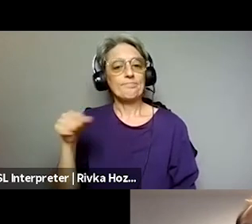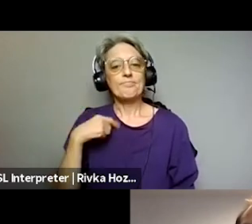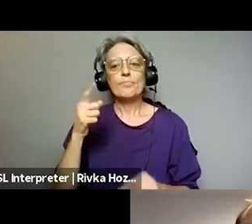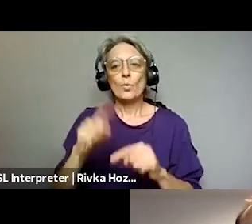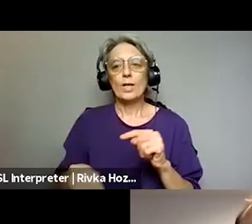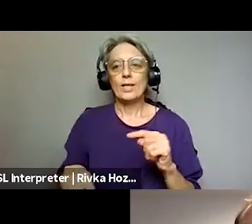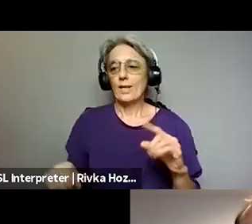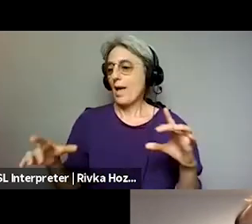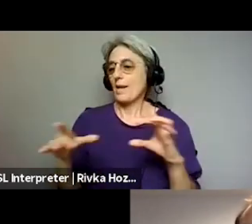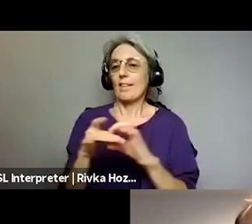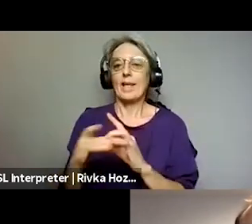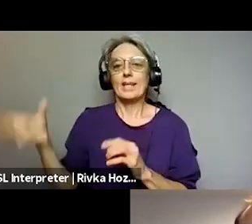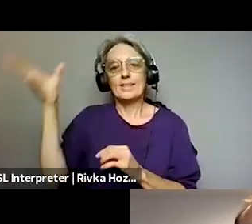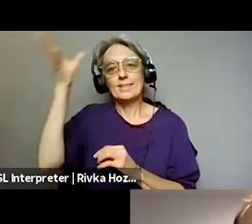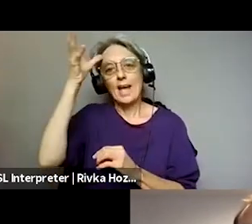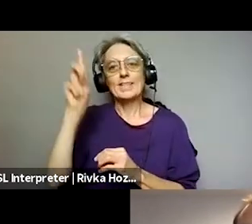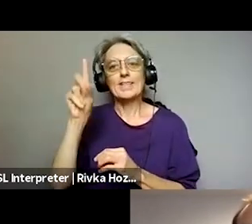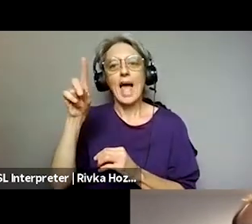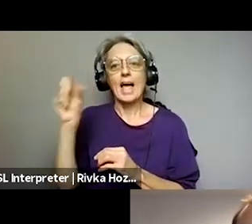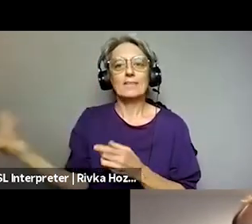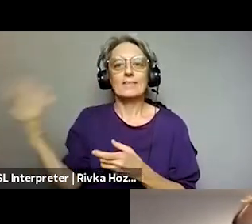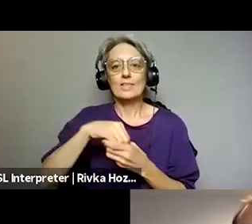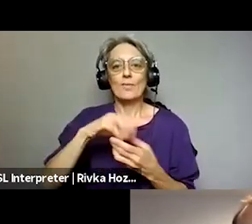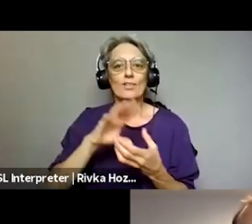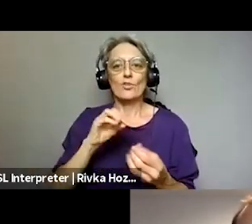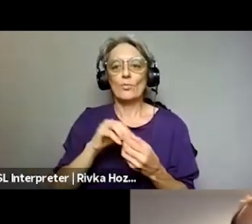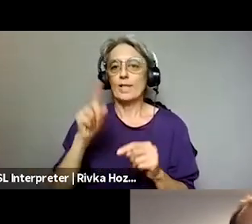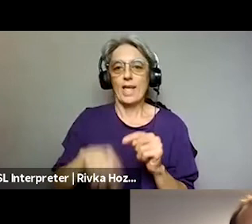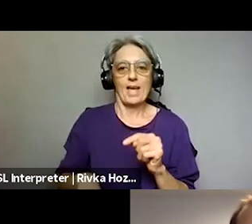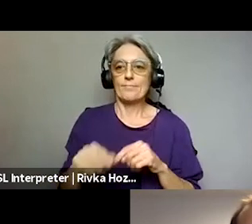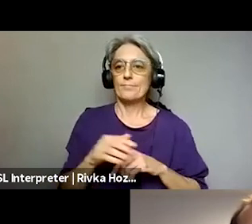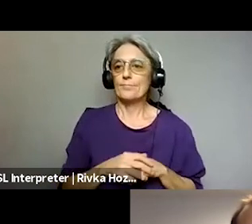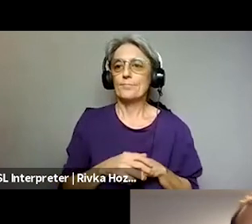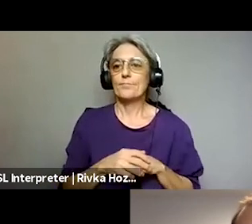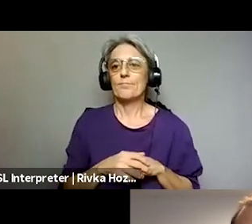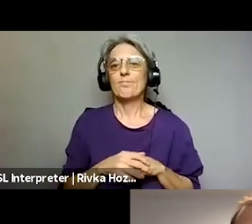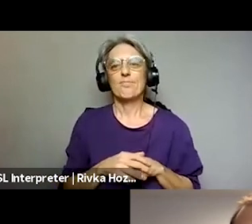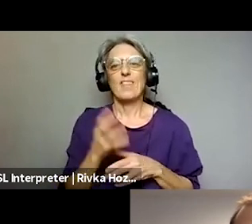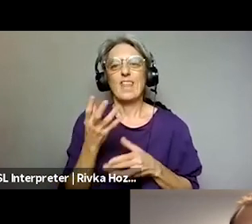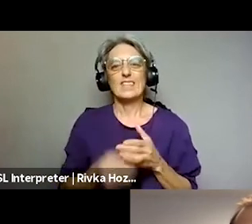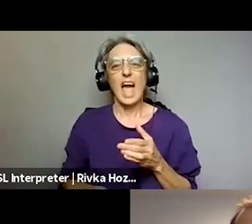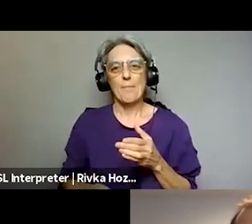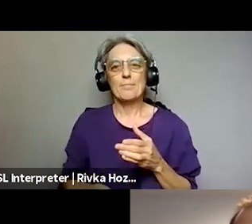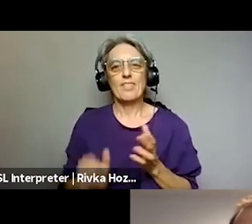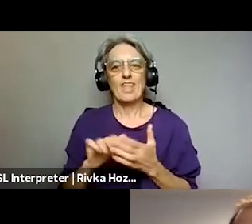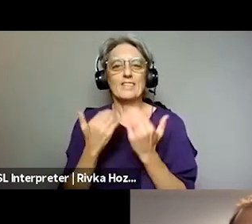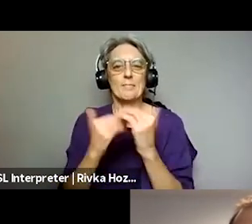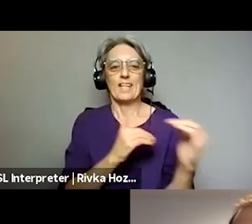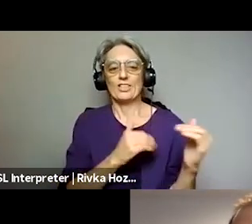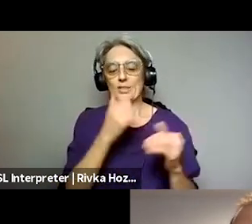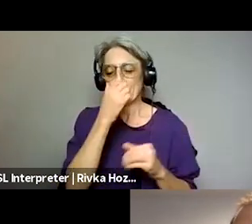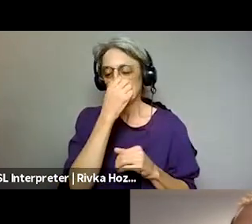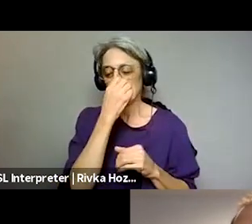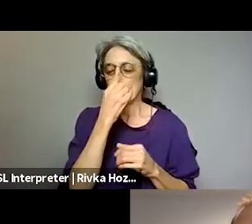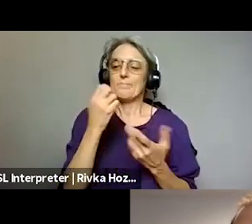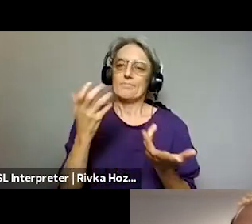dads into the story which is really one of those gaps and limitations that prevents us from sort of